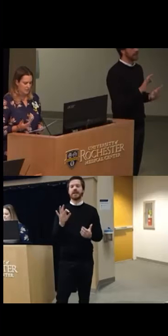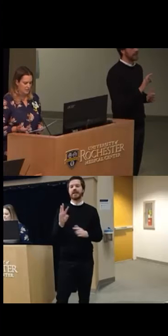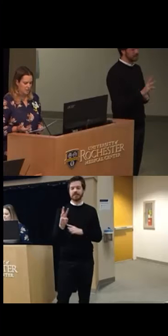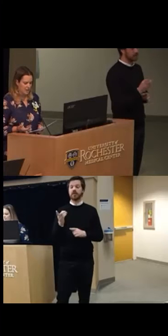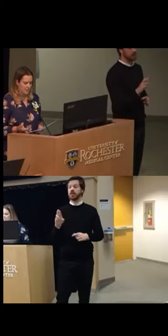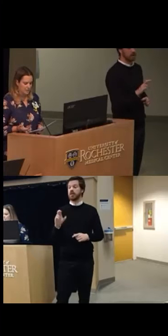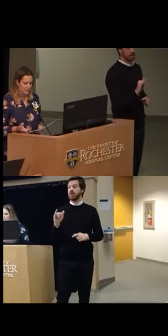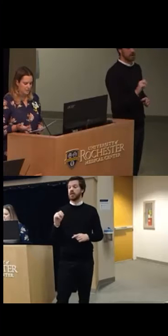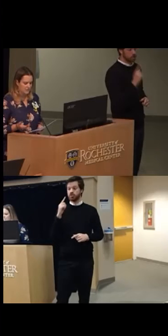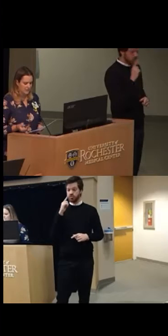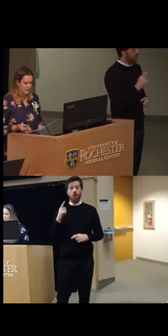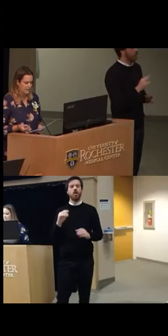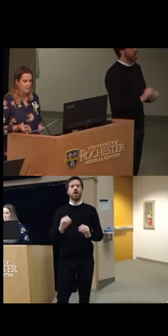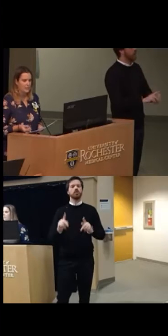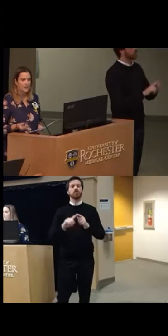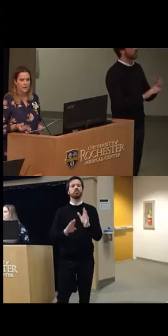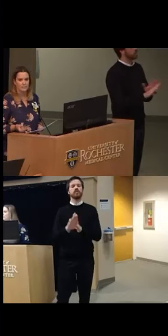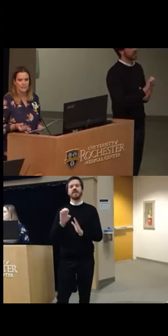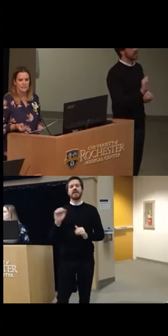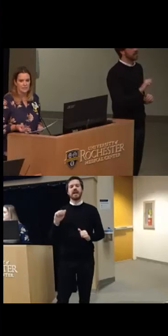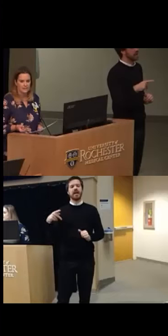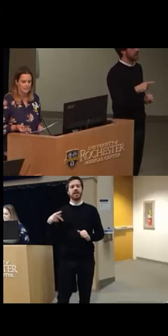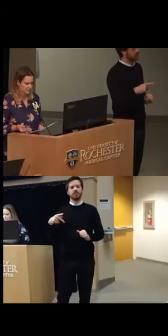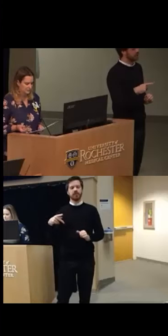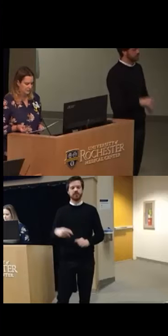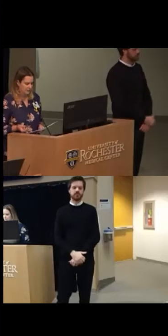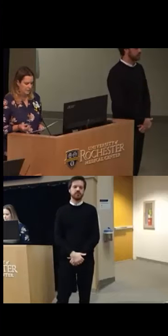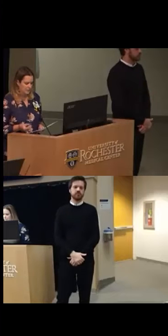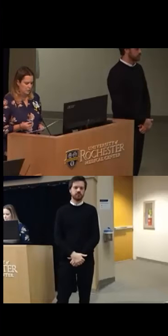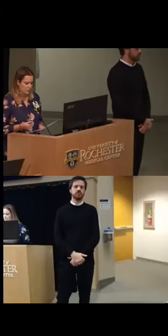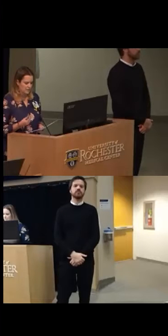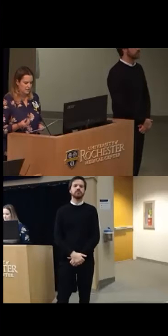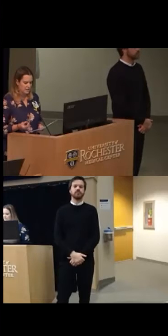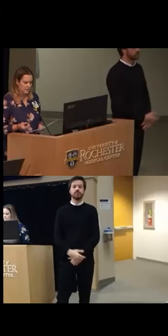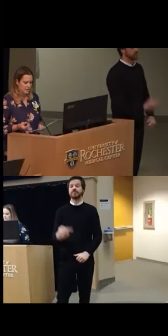Kane saw the opportunity to develop an EAP could that could meet this need so he solicited the